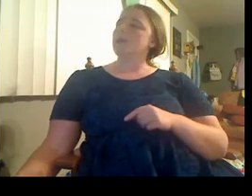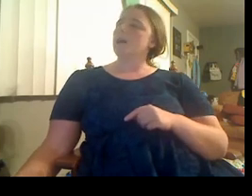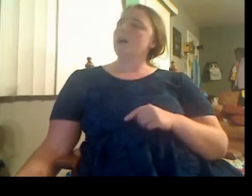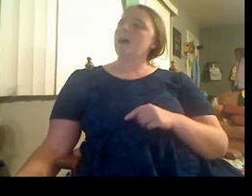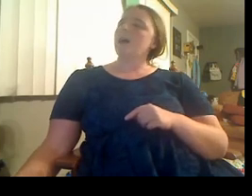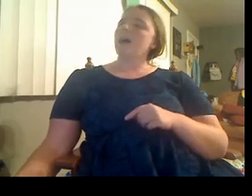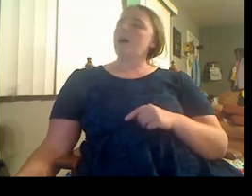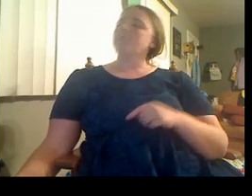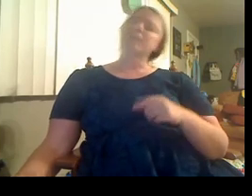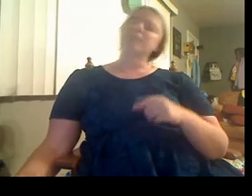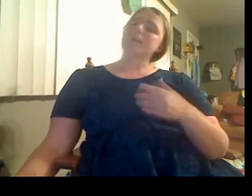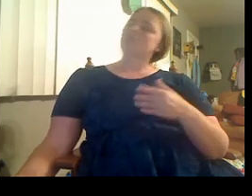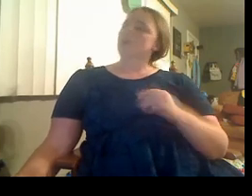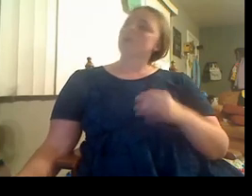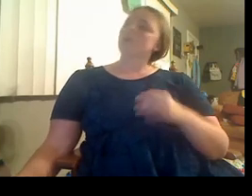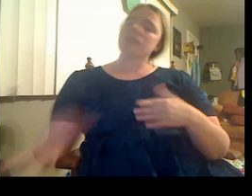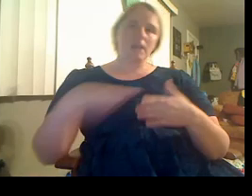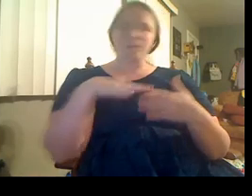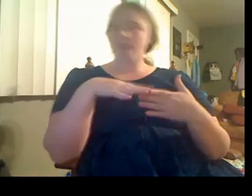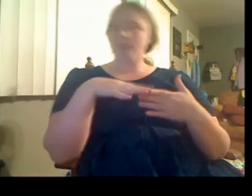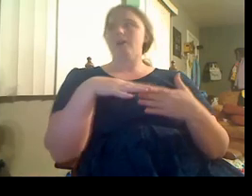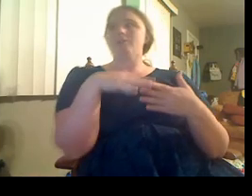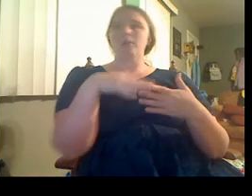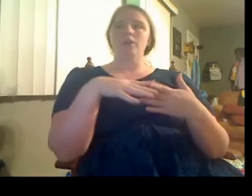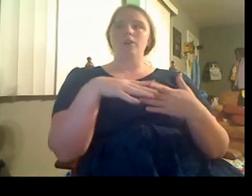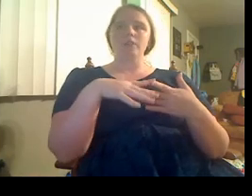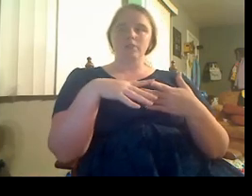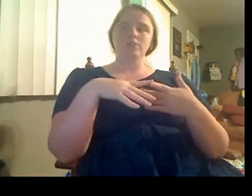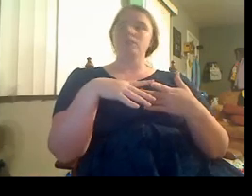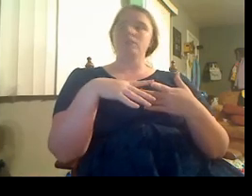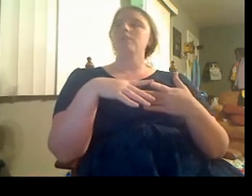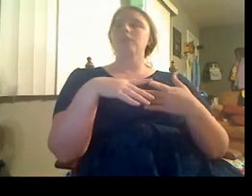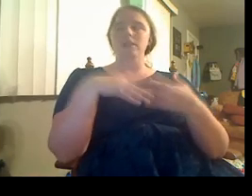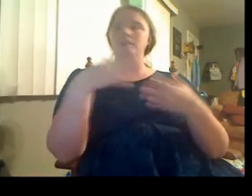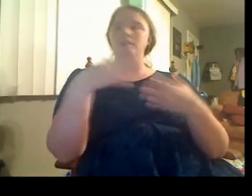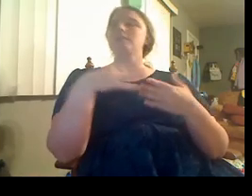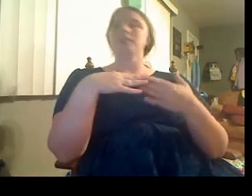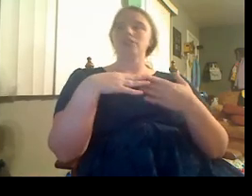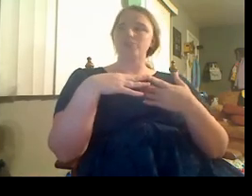I'm My name is Johanna Wonderly and I'm the mother of three hard of hearing students in this DHH program.